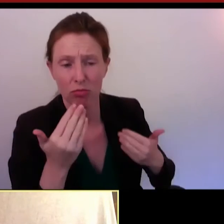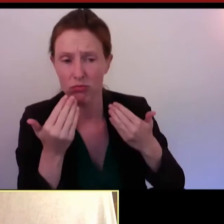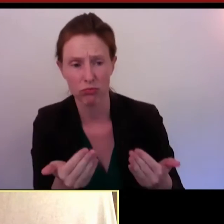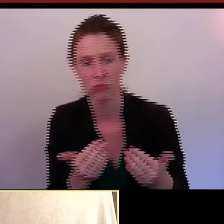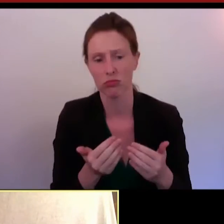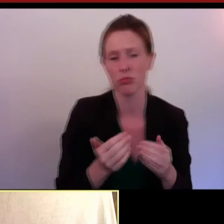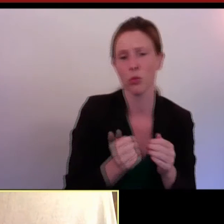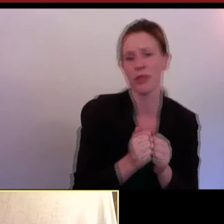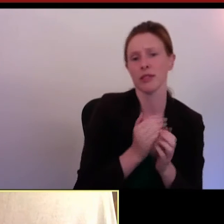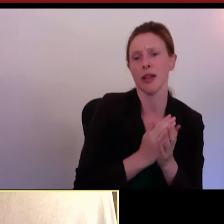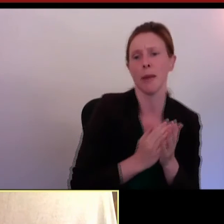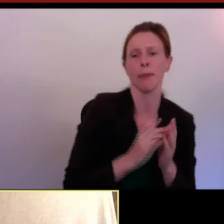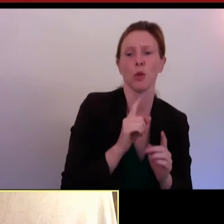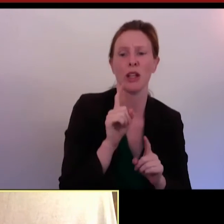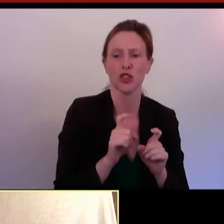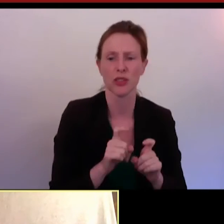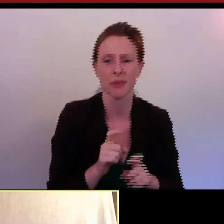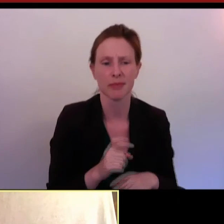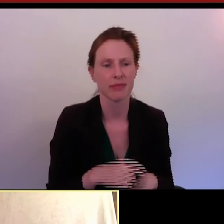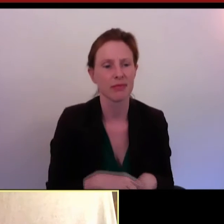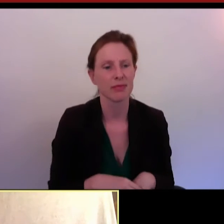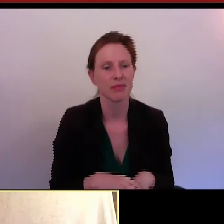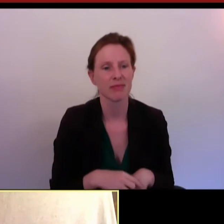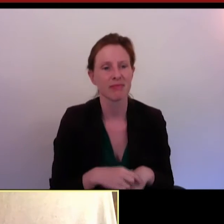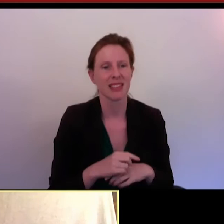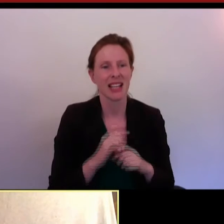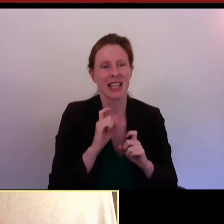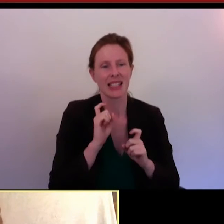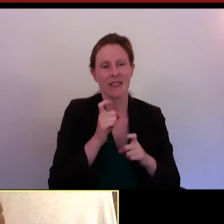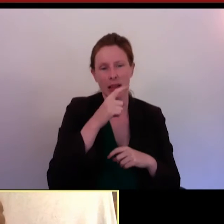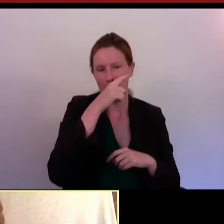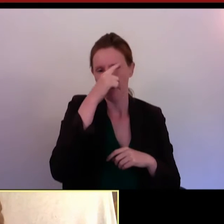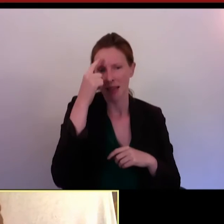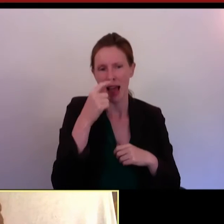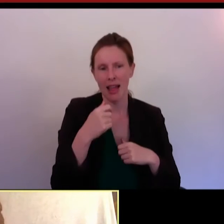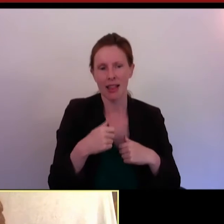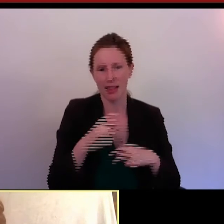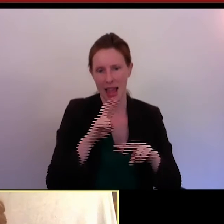and I'm not sure why that is but I'll go ahead with some of the questions.